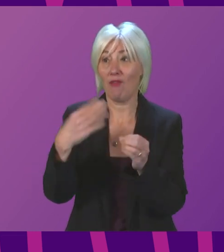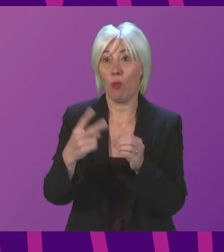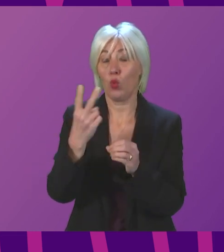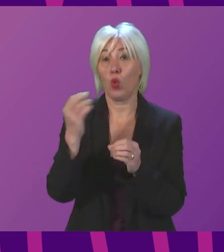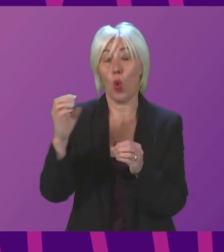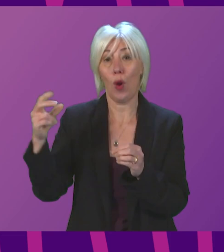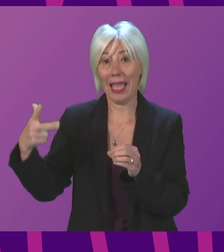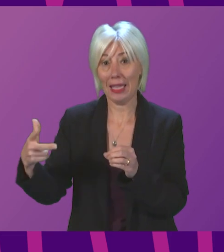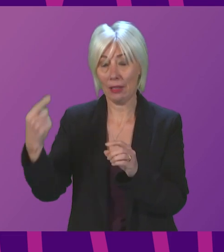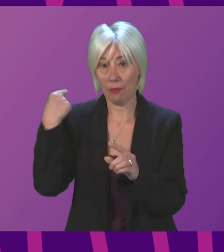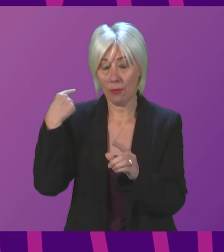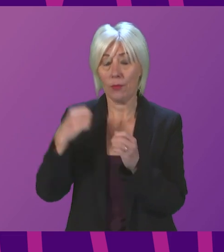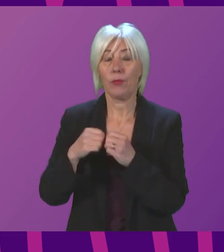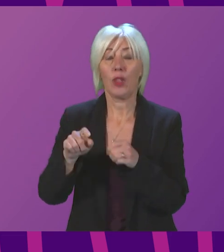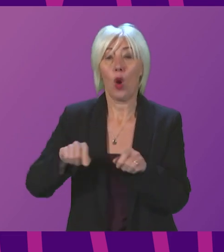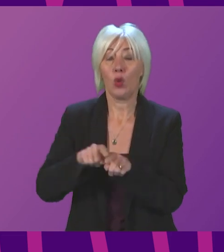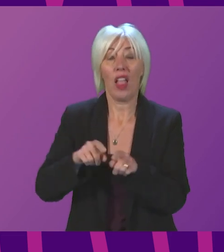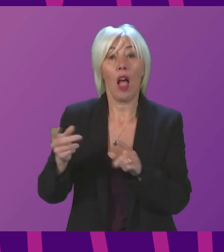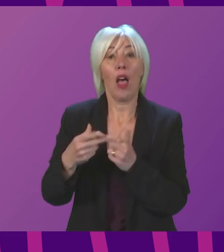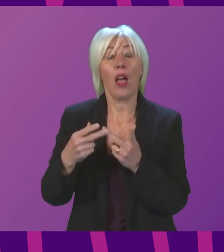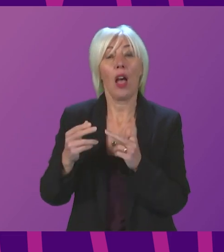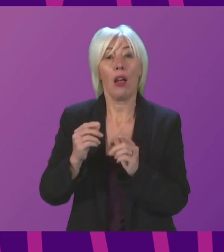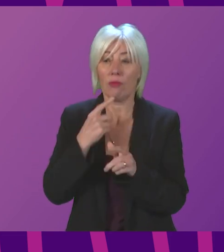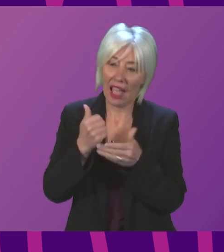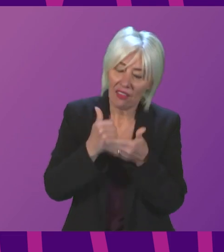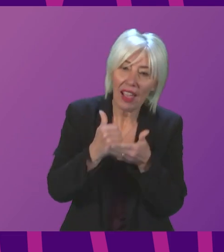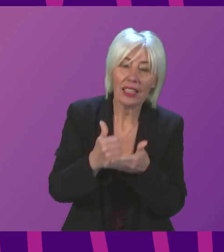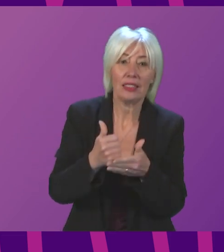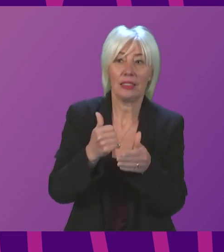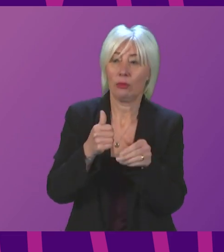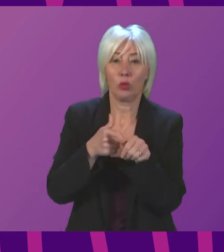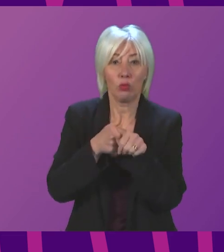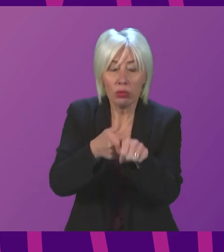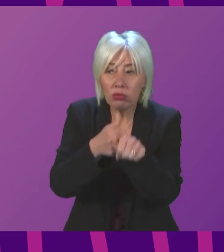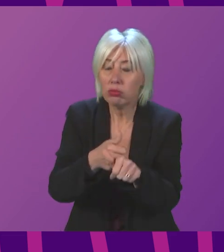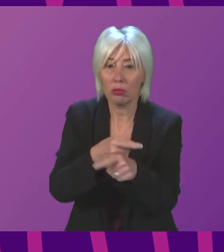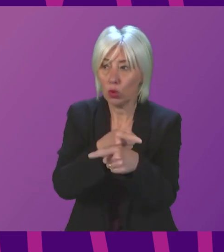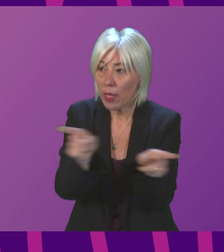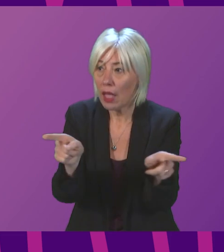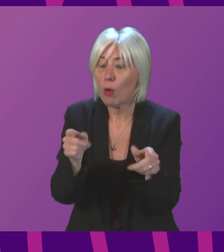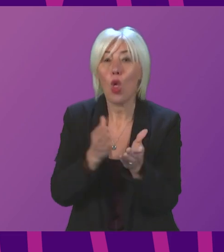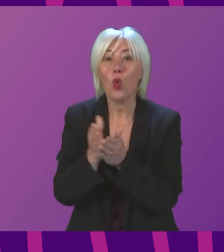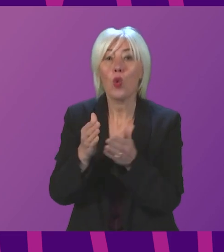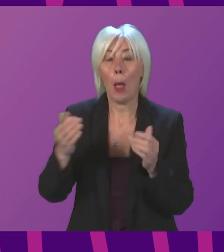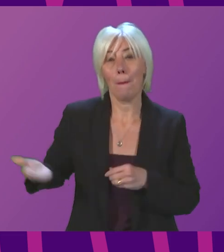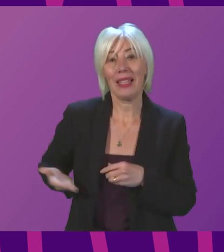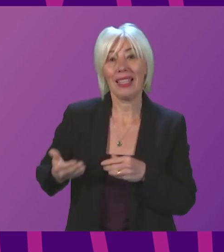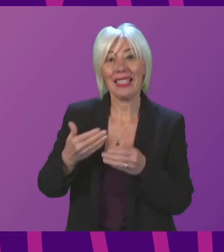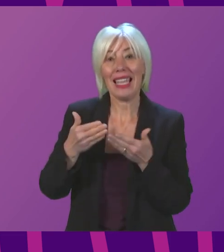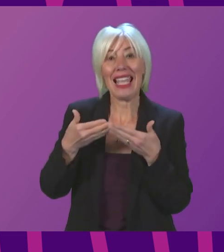The Scottish Government also provides a range of financial support and advice to small businesses through enterprise agencies and the Business Gateway network. The finance secretary regularly